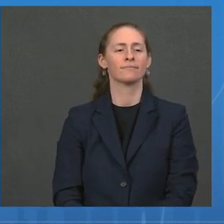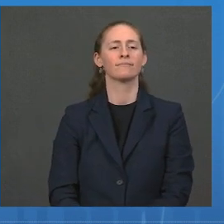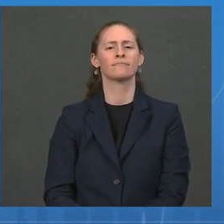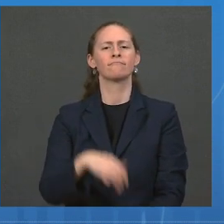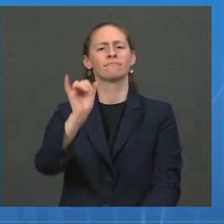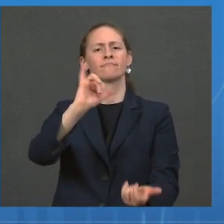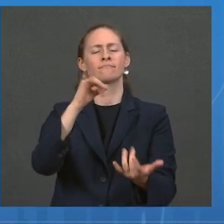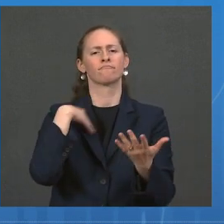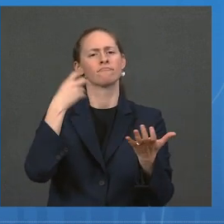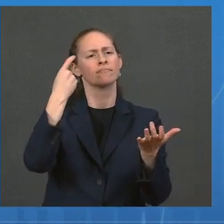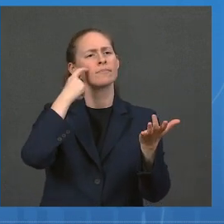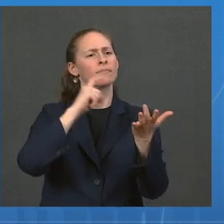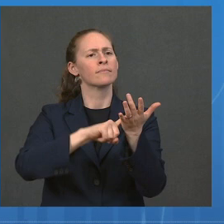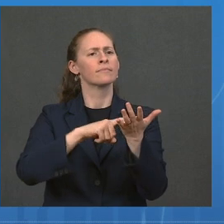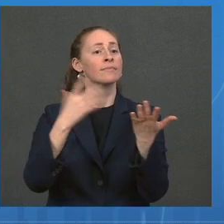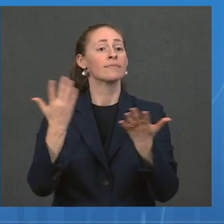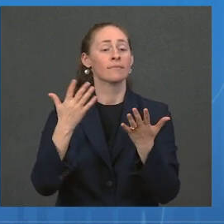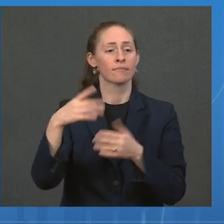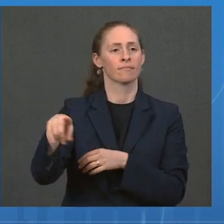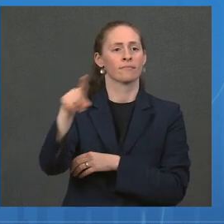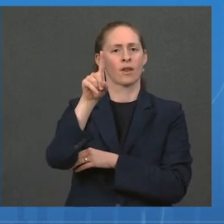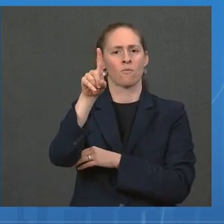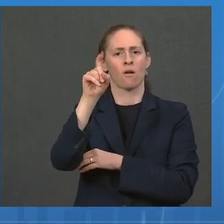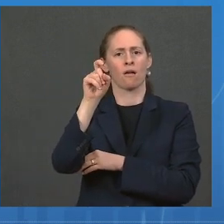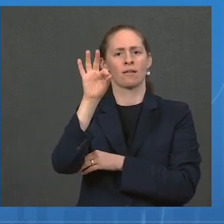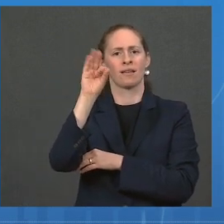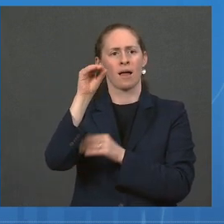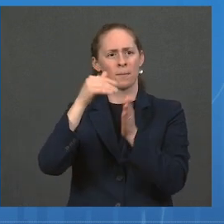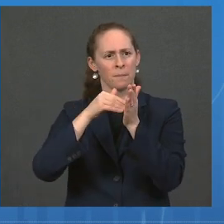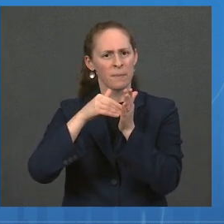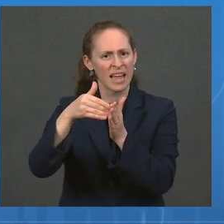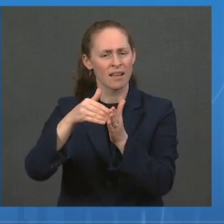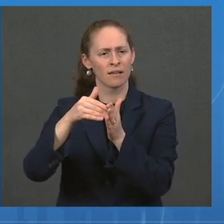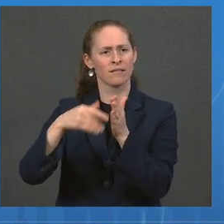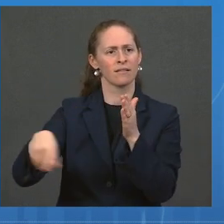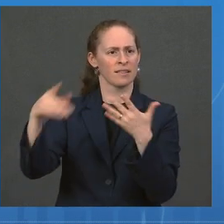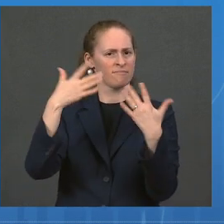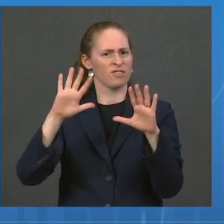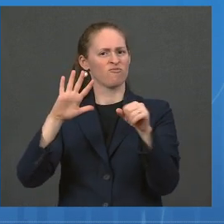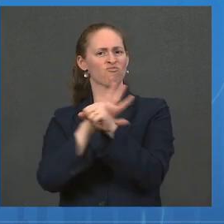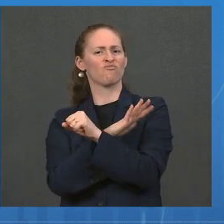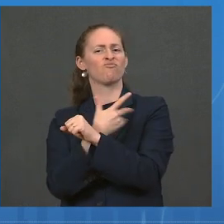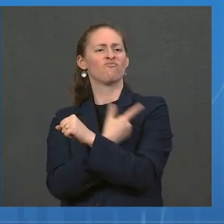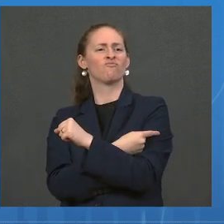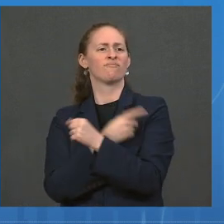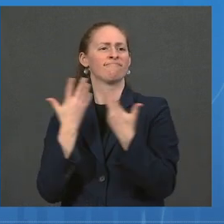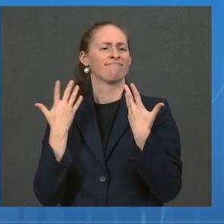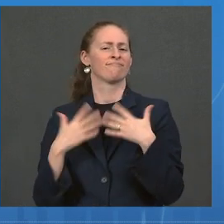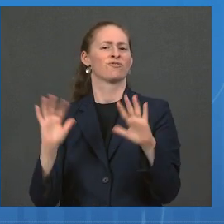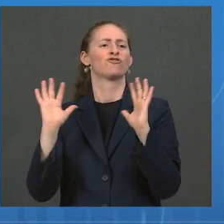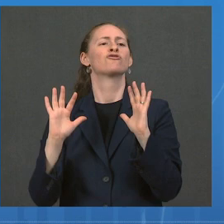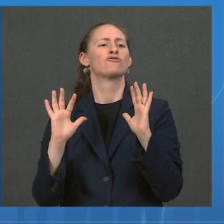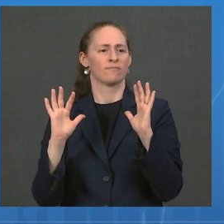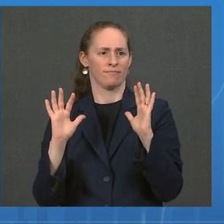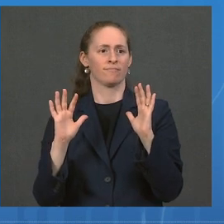190 million fully vaccinated Americans. That's more than two out of three eligible individuals